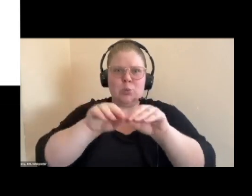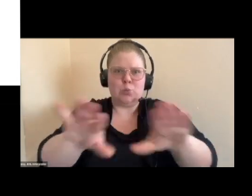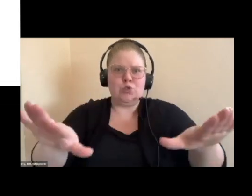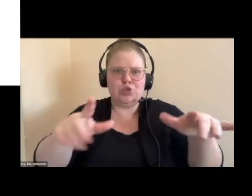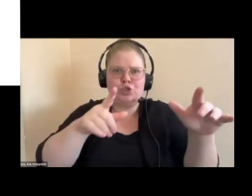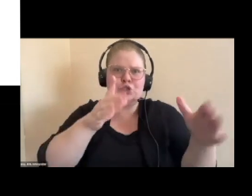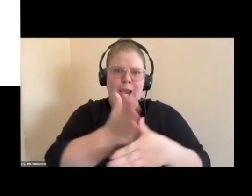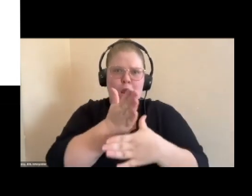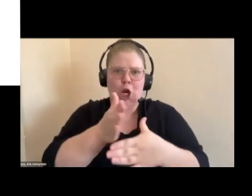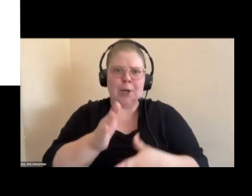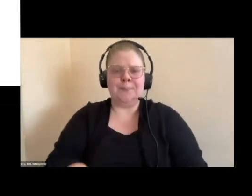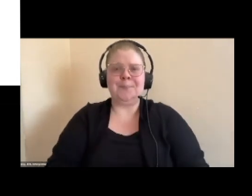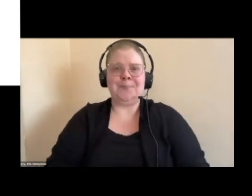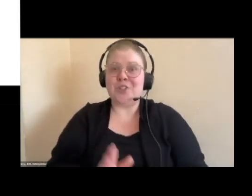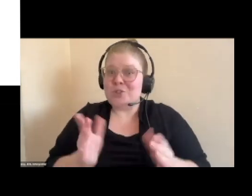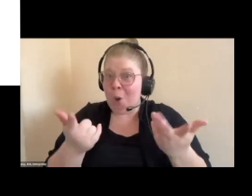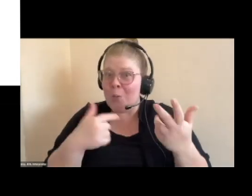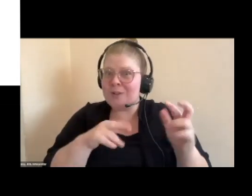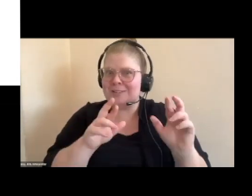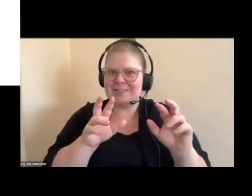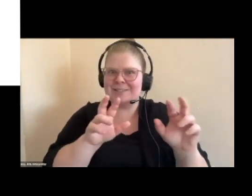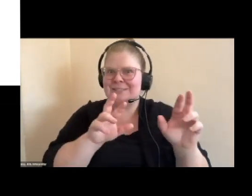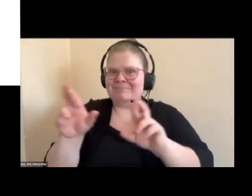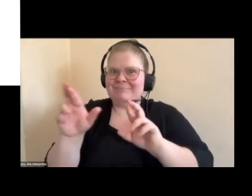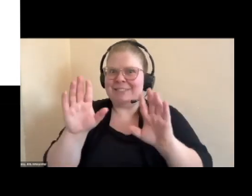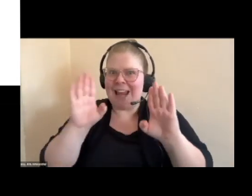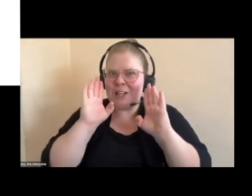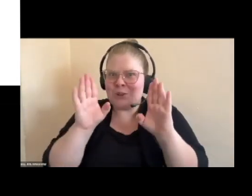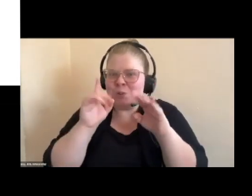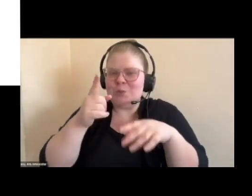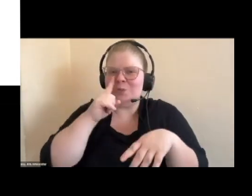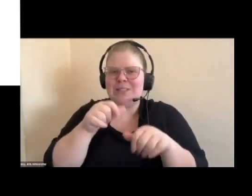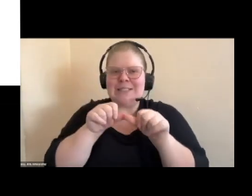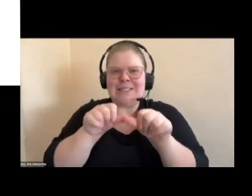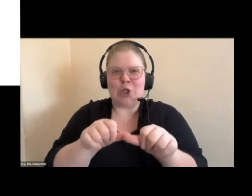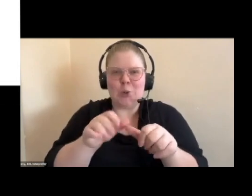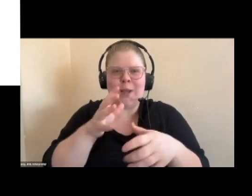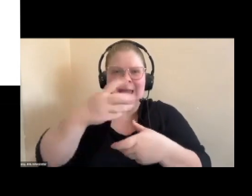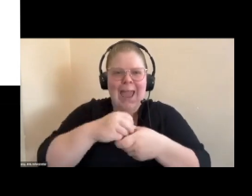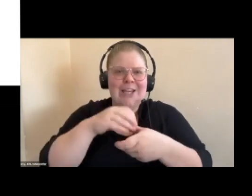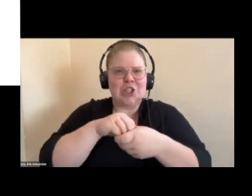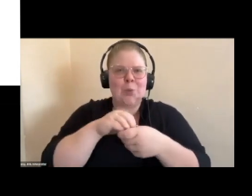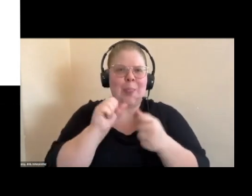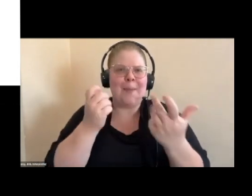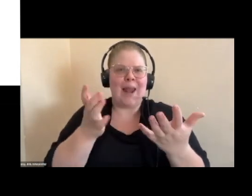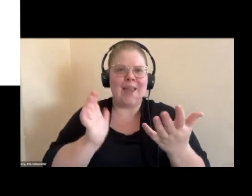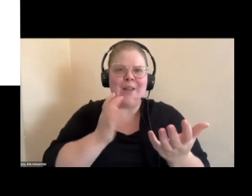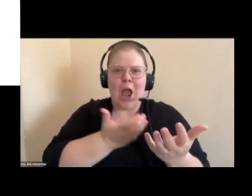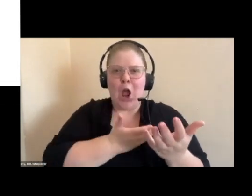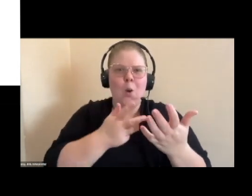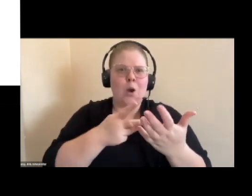continue engaging with a lot of these, I guess products and deliverables